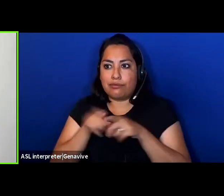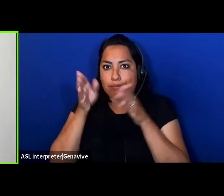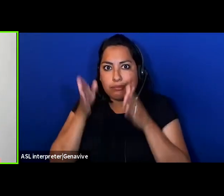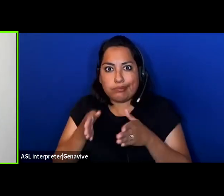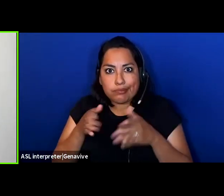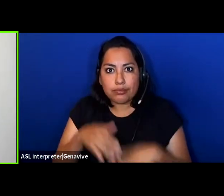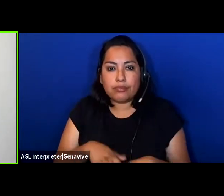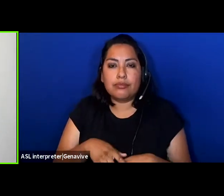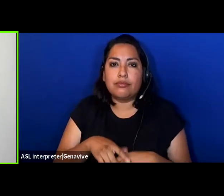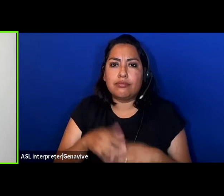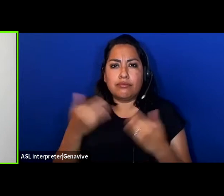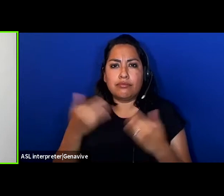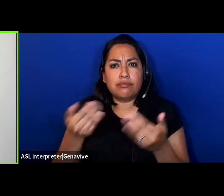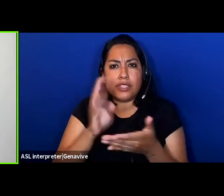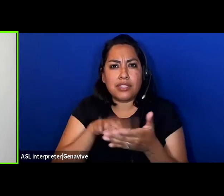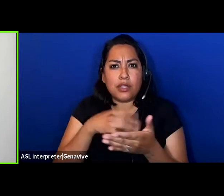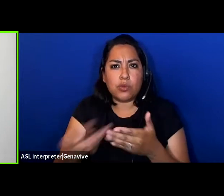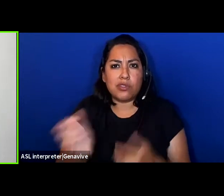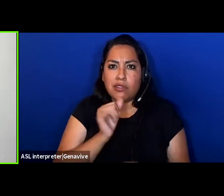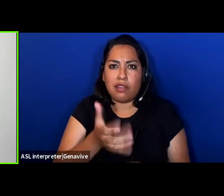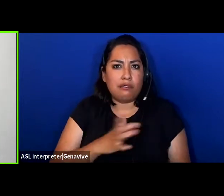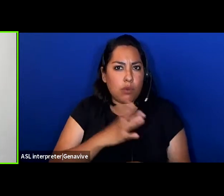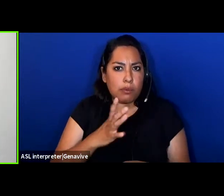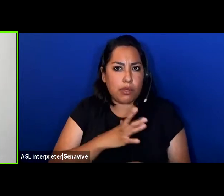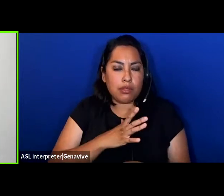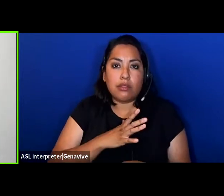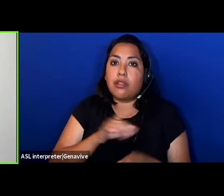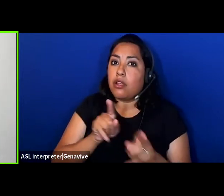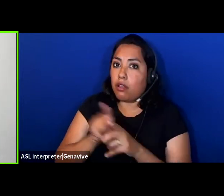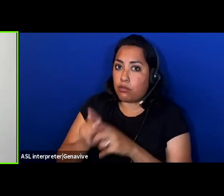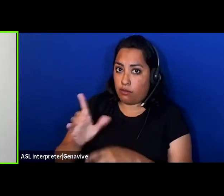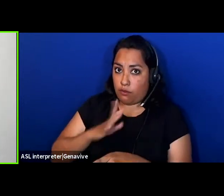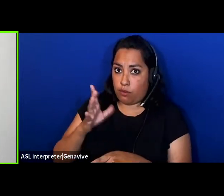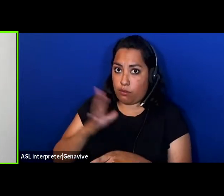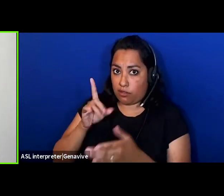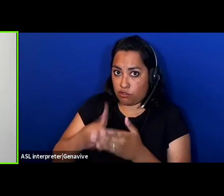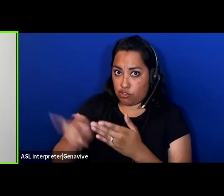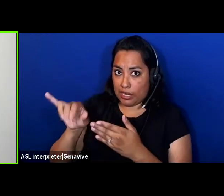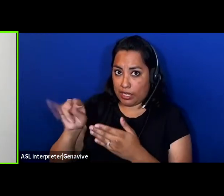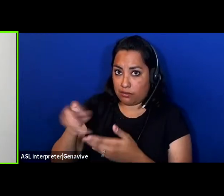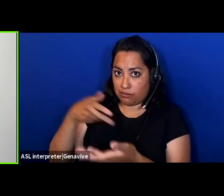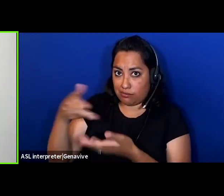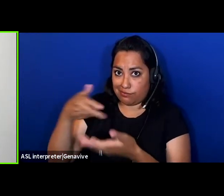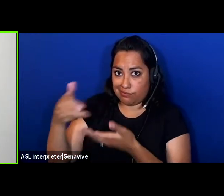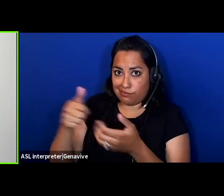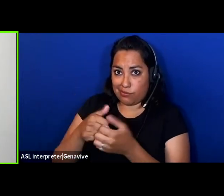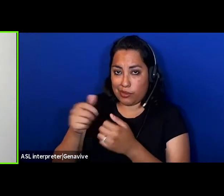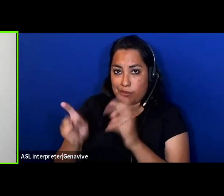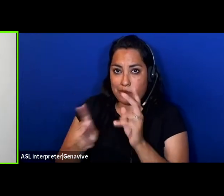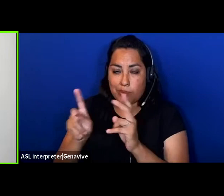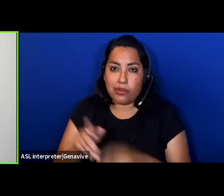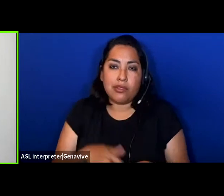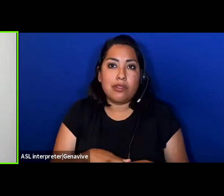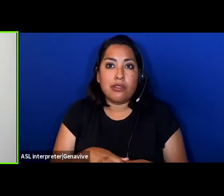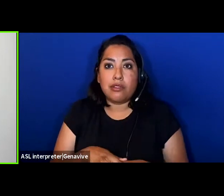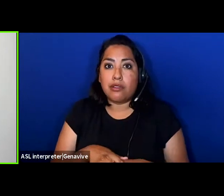Schedule informal and formal check-ins. Since we can't ask each other to lunch or coffee,